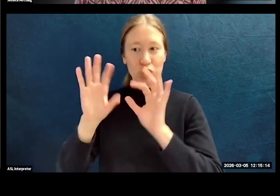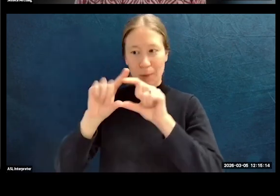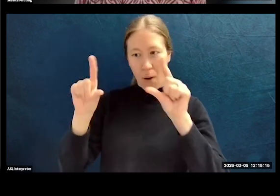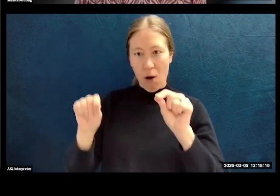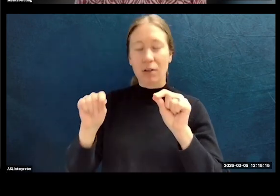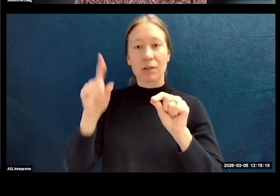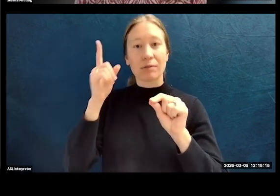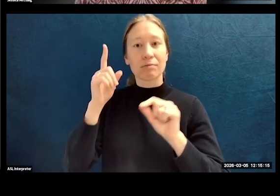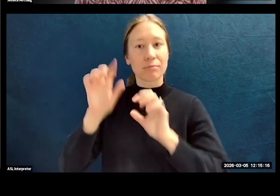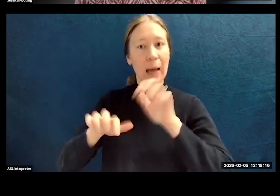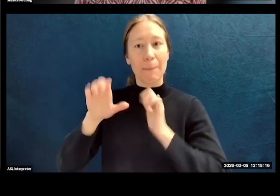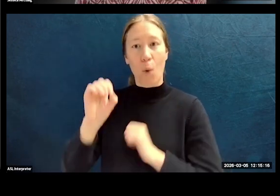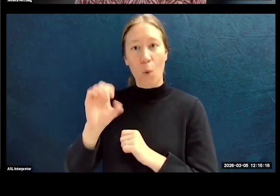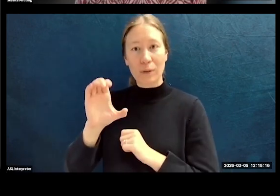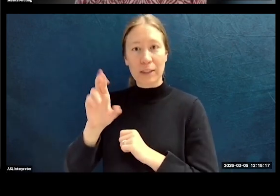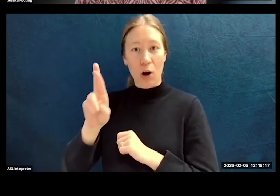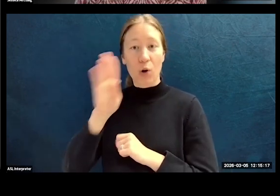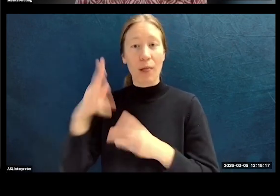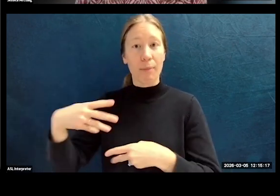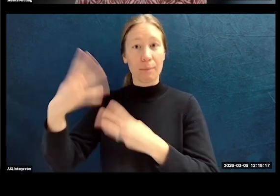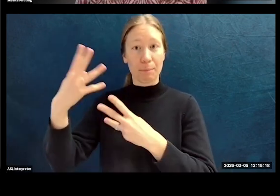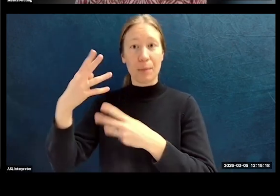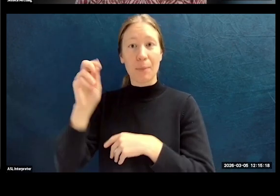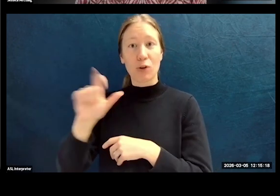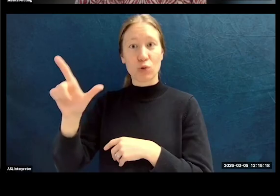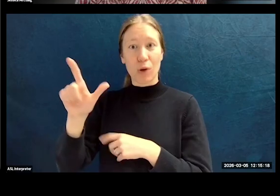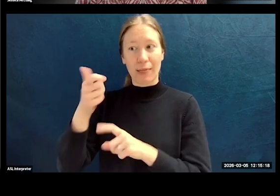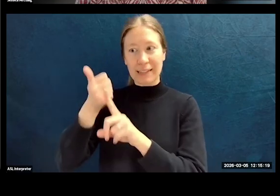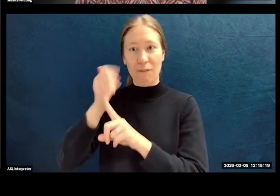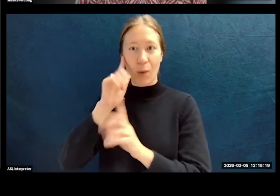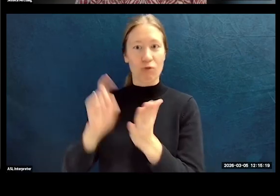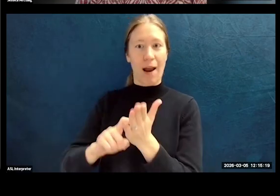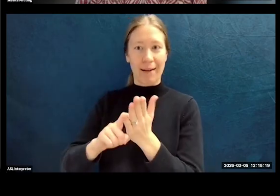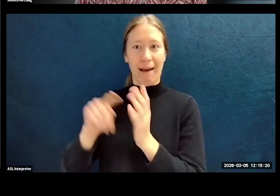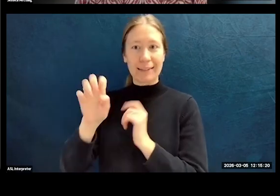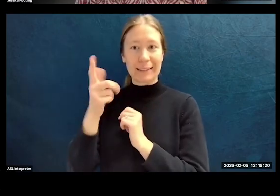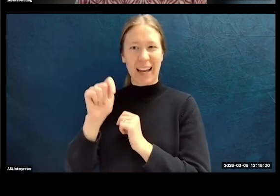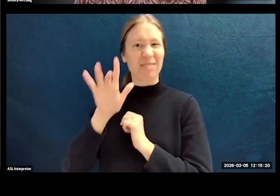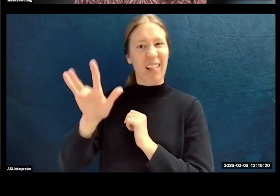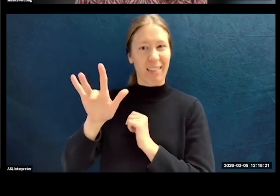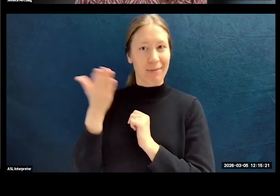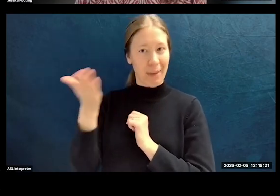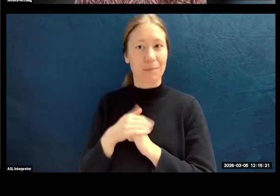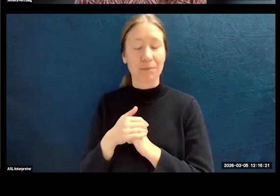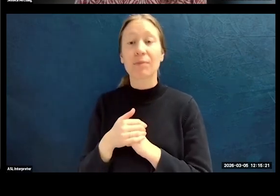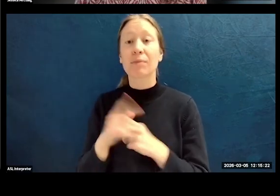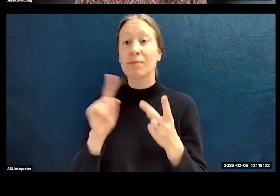and it's going to bring up the tool that recognizes text and you can just click on it from here. The other way to find the tool